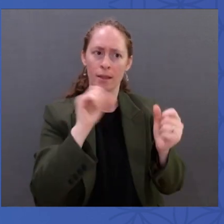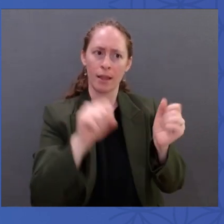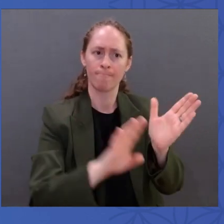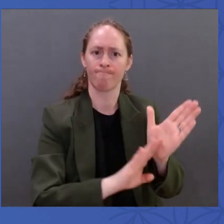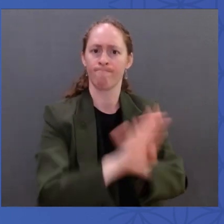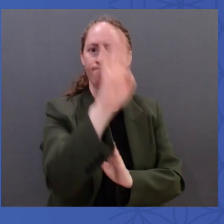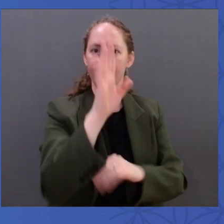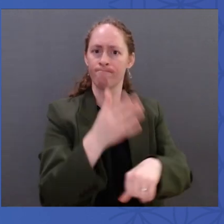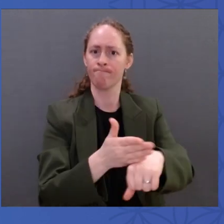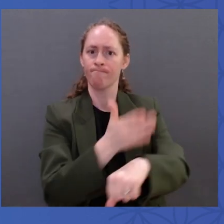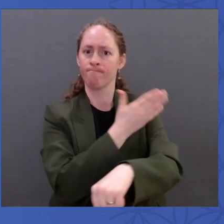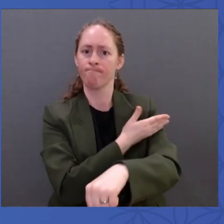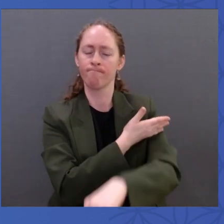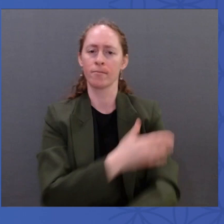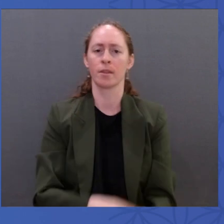and deepen ties across the Pacific.